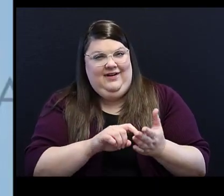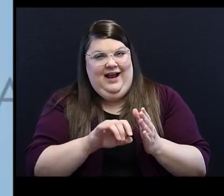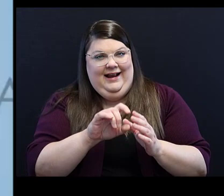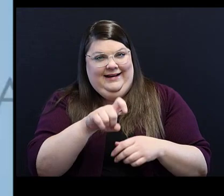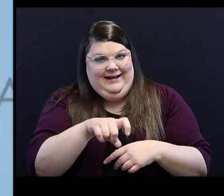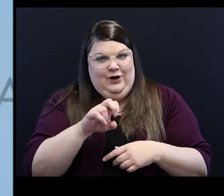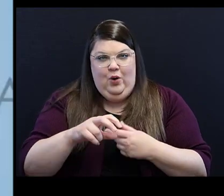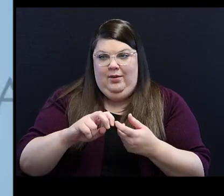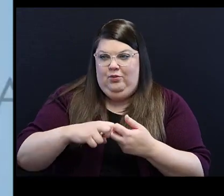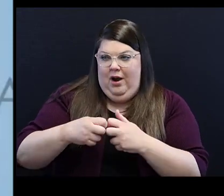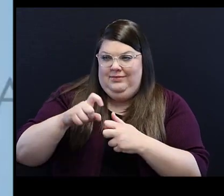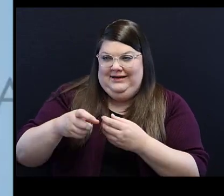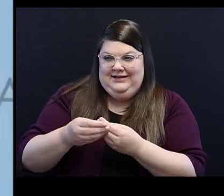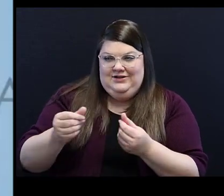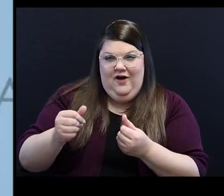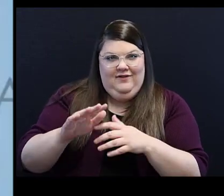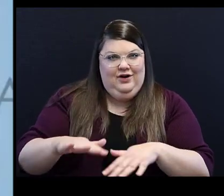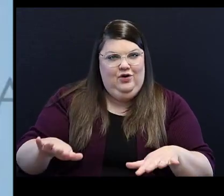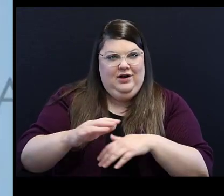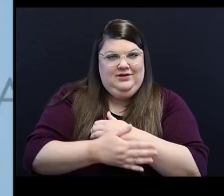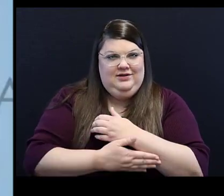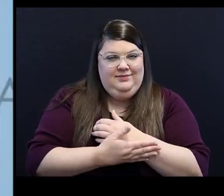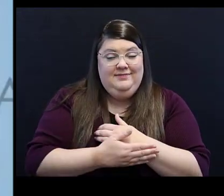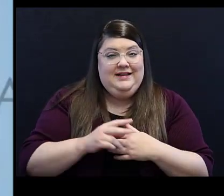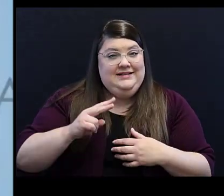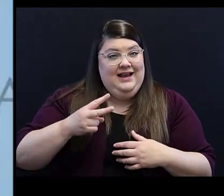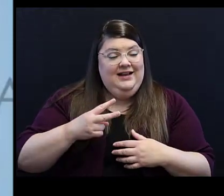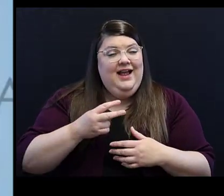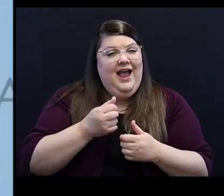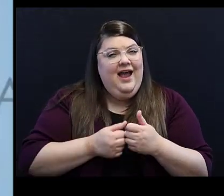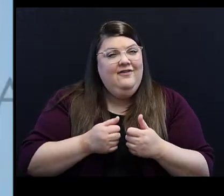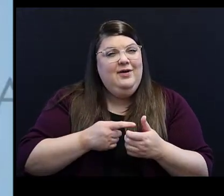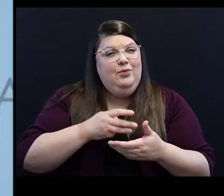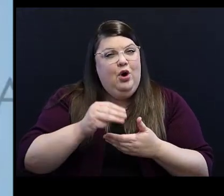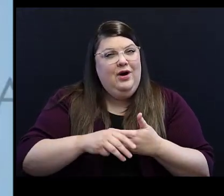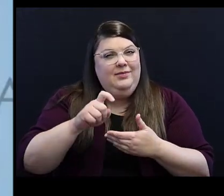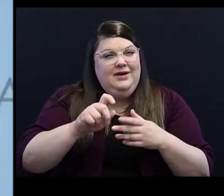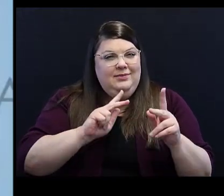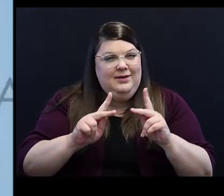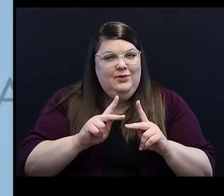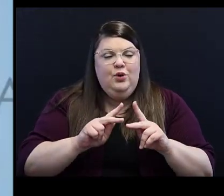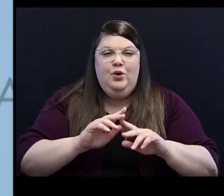Secondly, every Federal program needs people who are willing to step up and help fill that